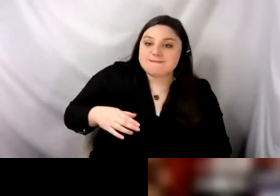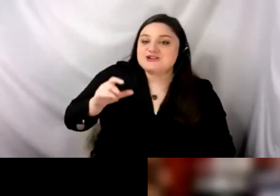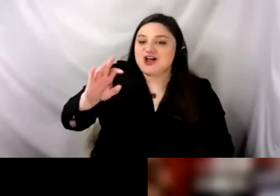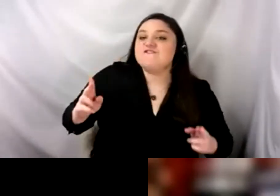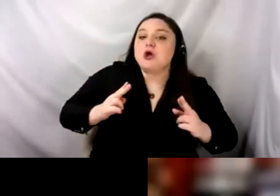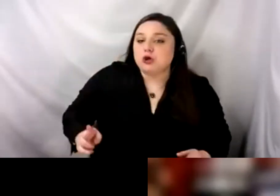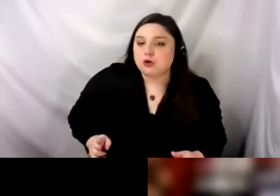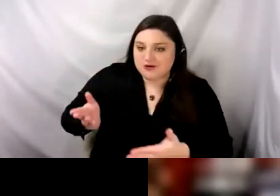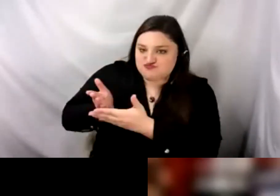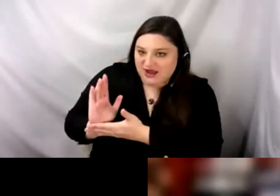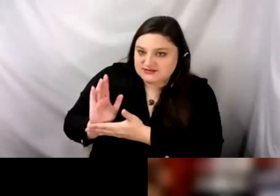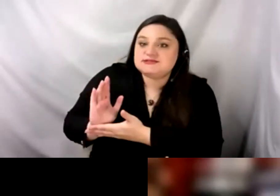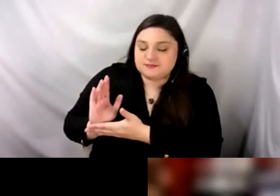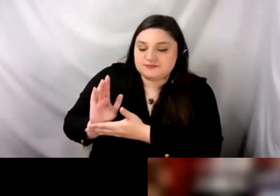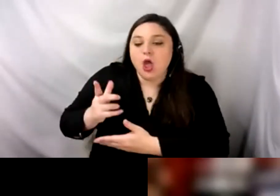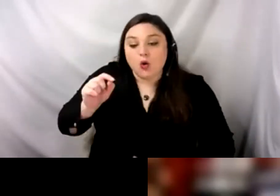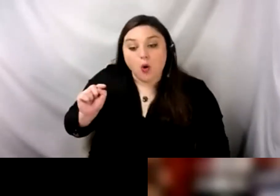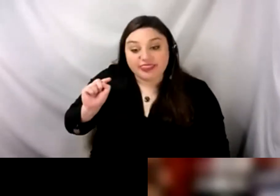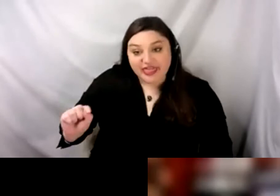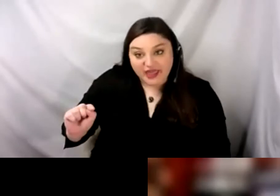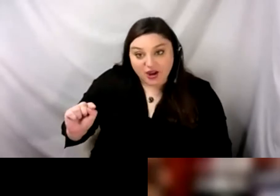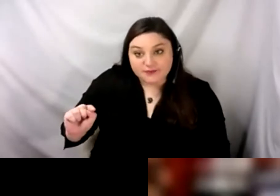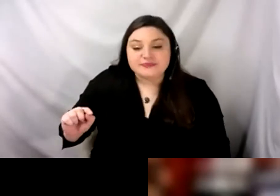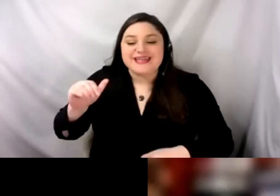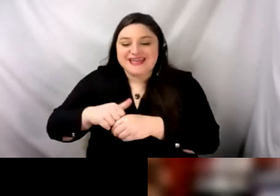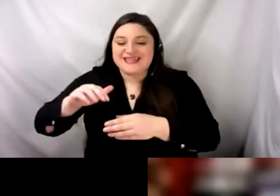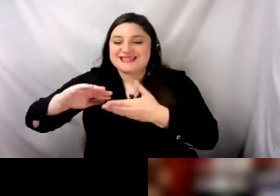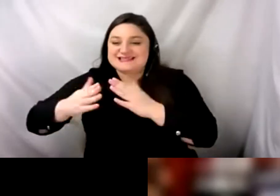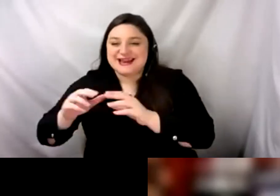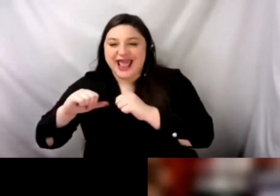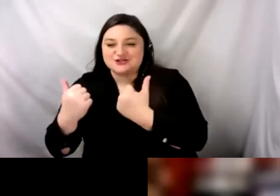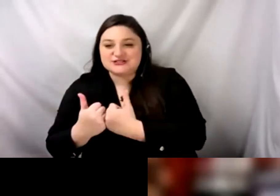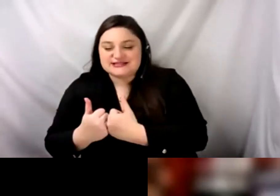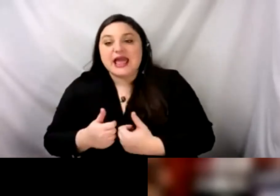to the mandate. And it right there.